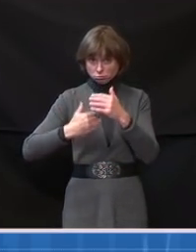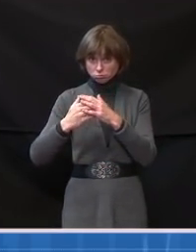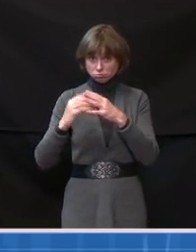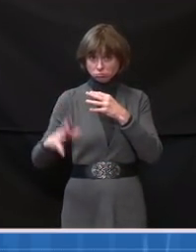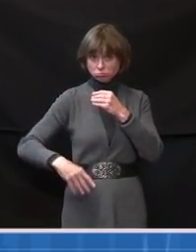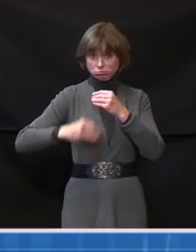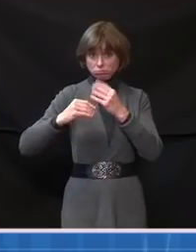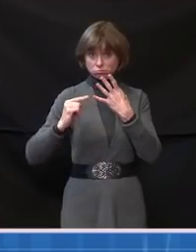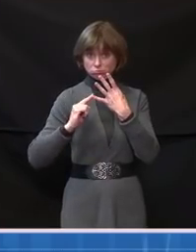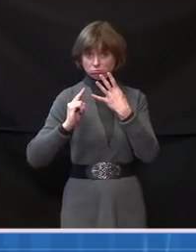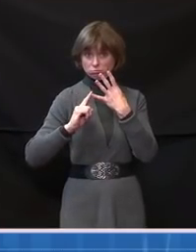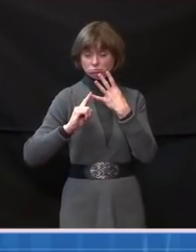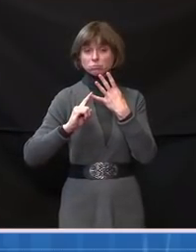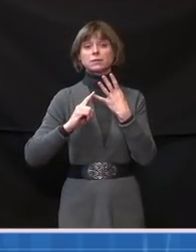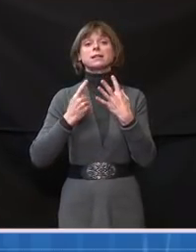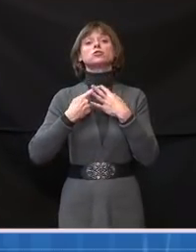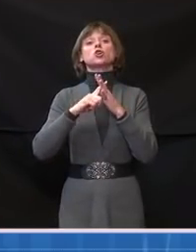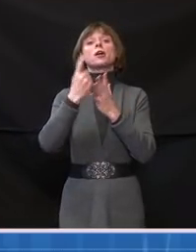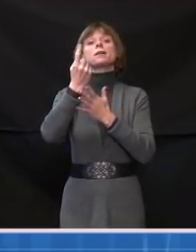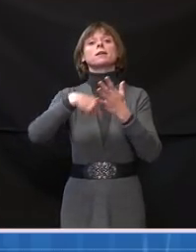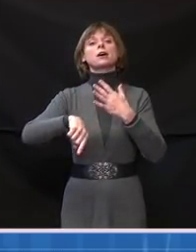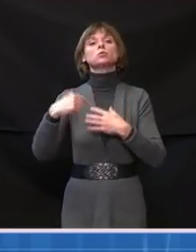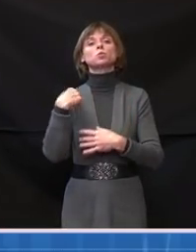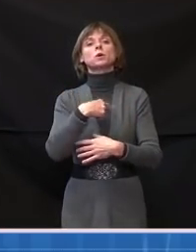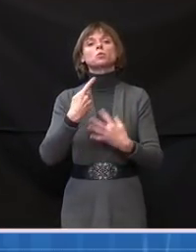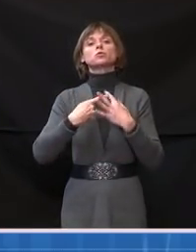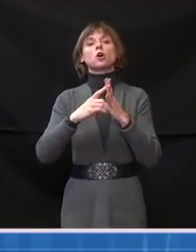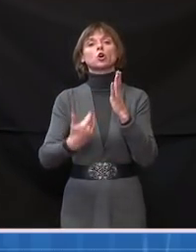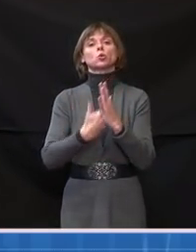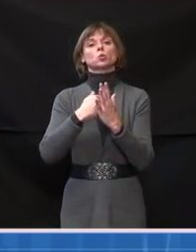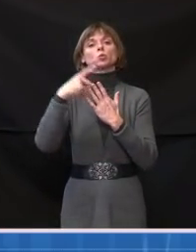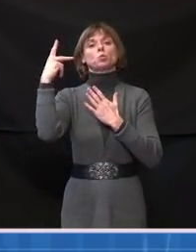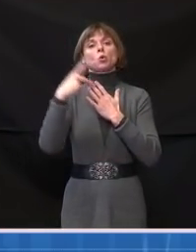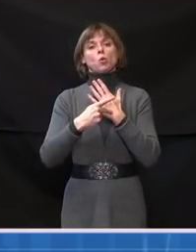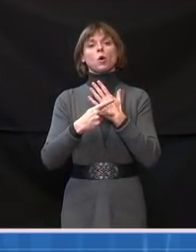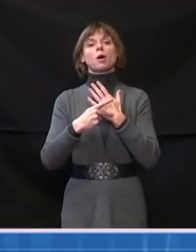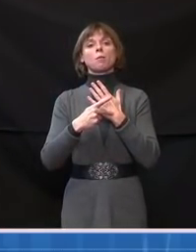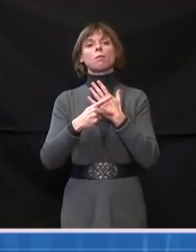Starting next week, we will begin a new program with federally qualified health centers,